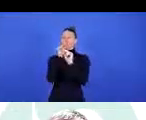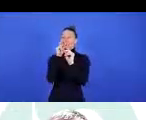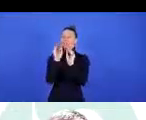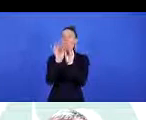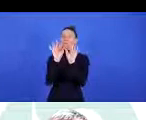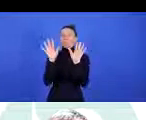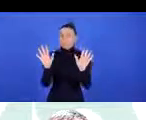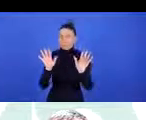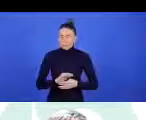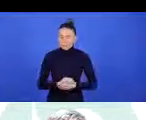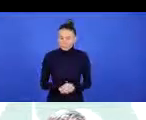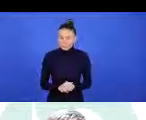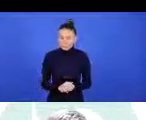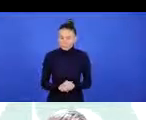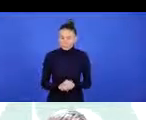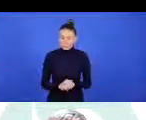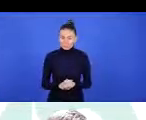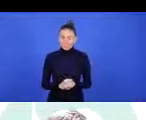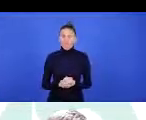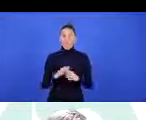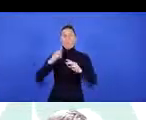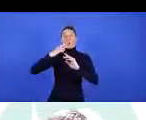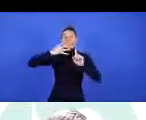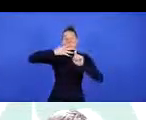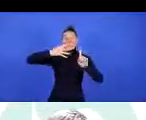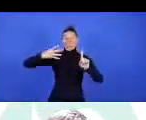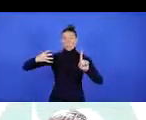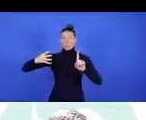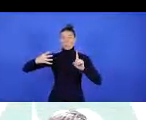identifying speech sounds and it improves speech clarity